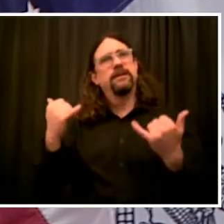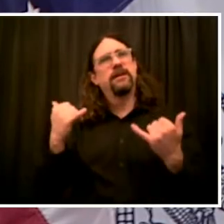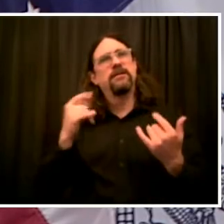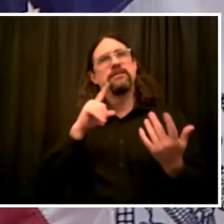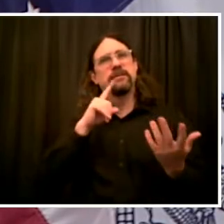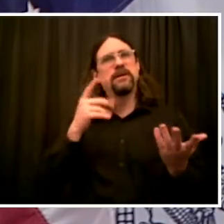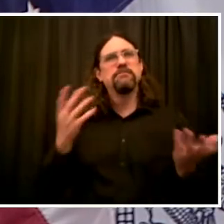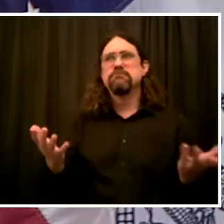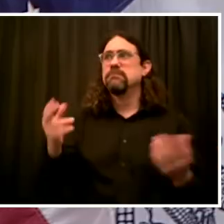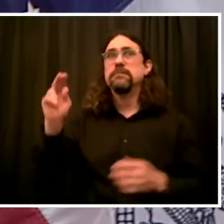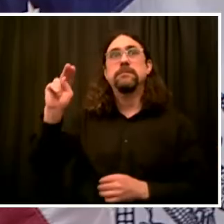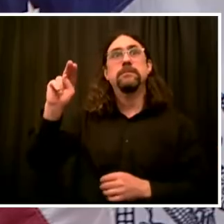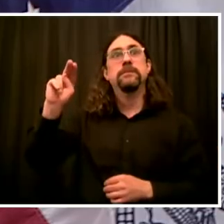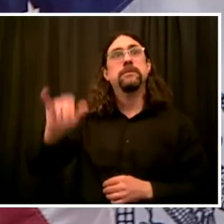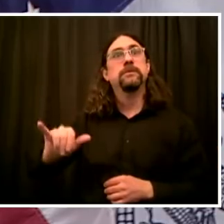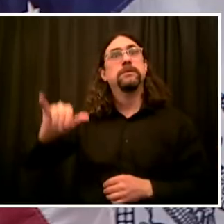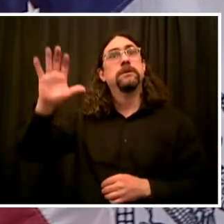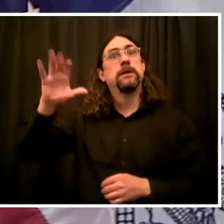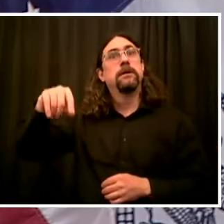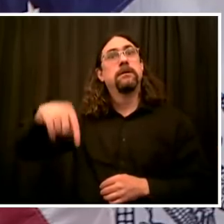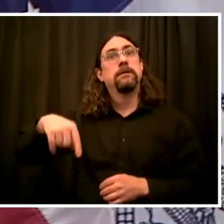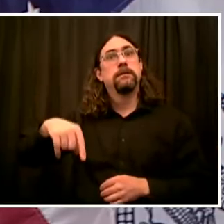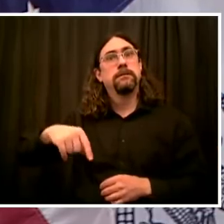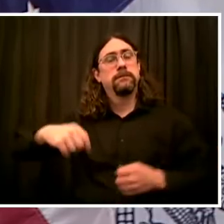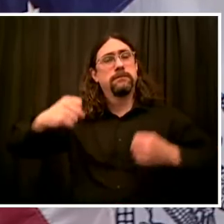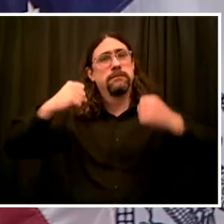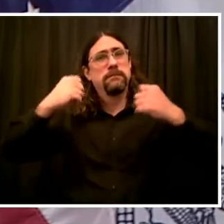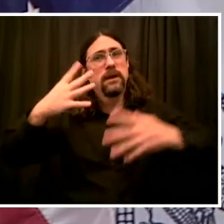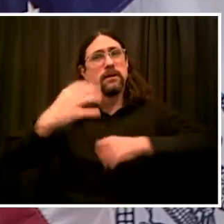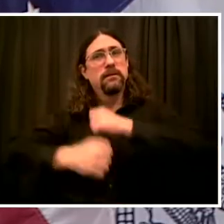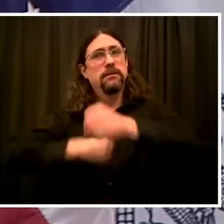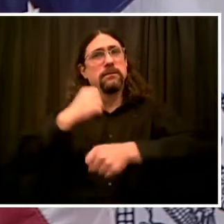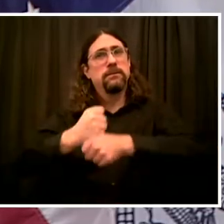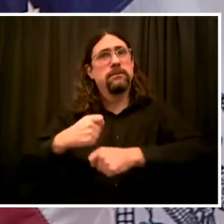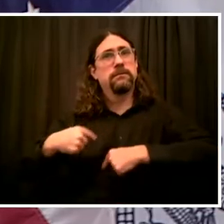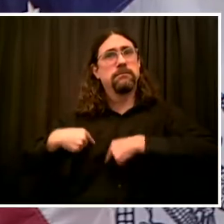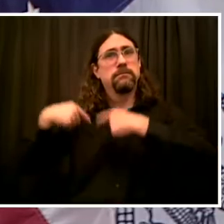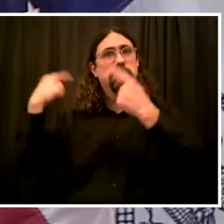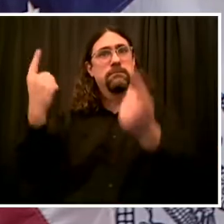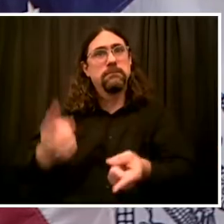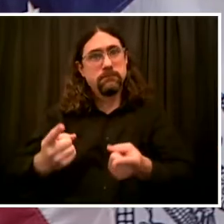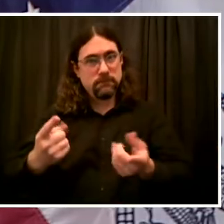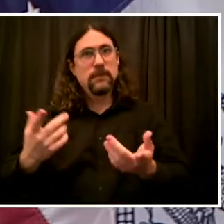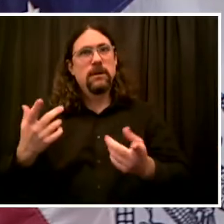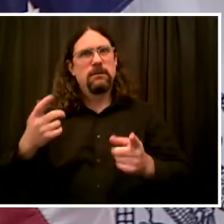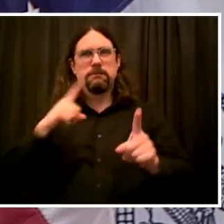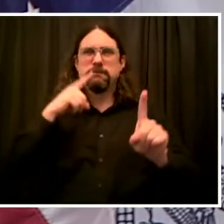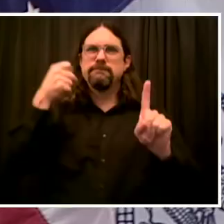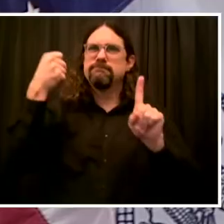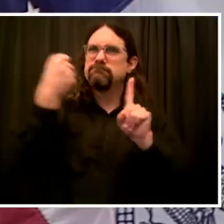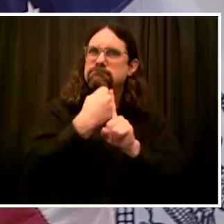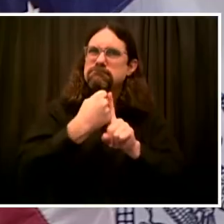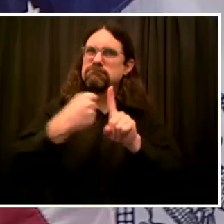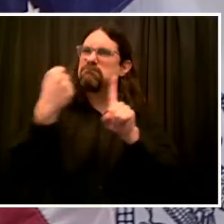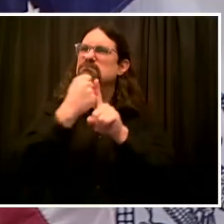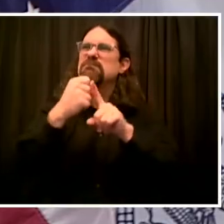HISTORY, THE STRENGTH OF NEW YO CRKIT TY,HE STRENGTH OF NEW